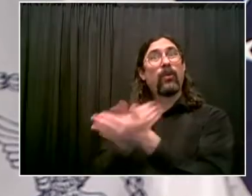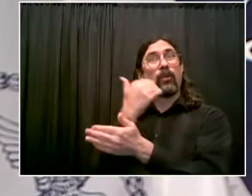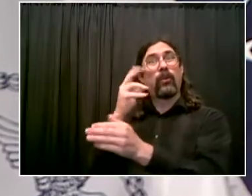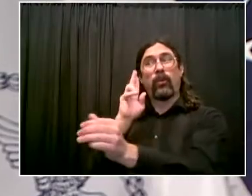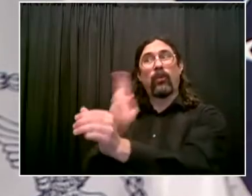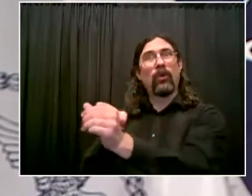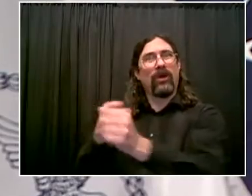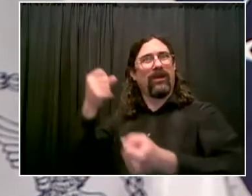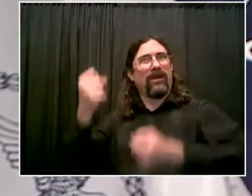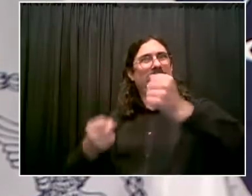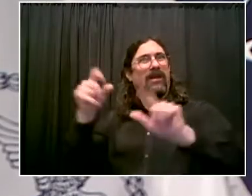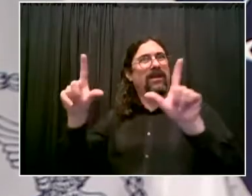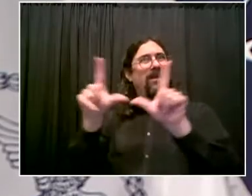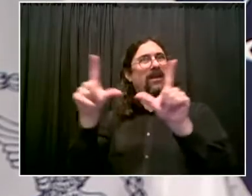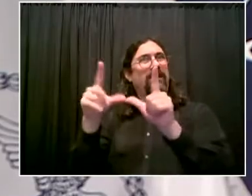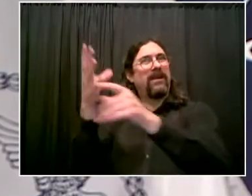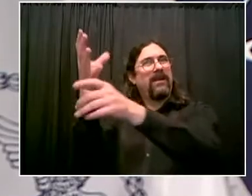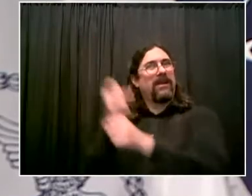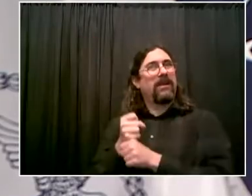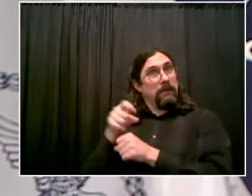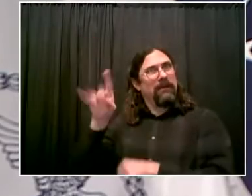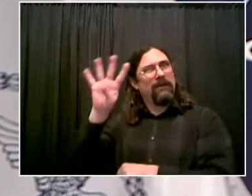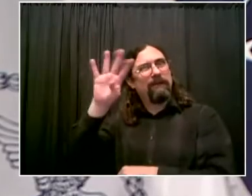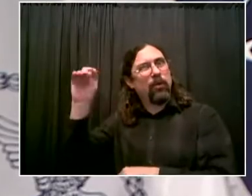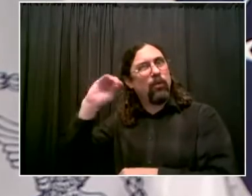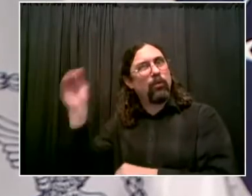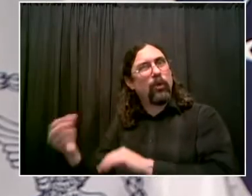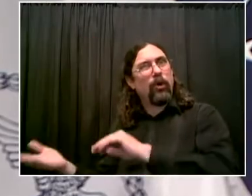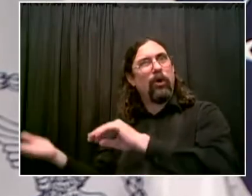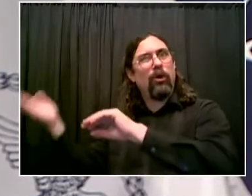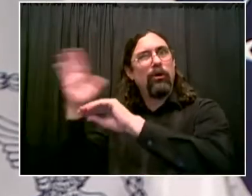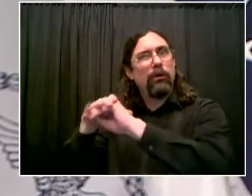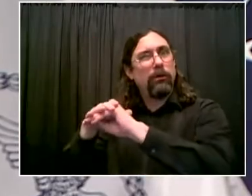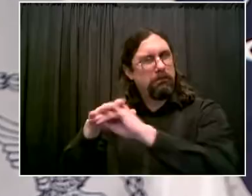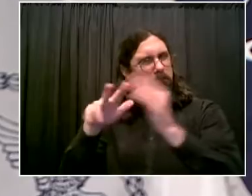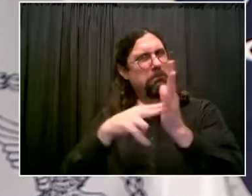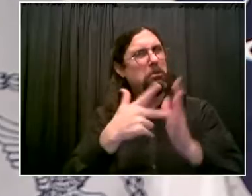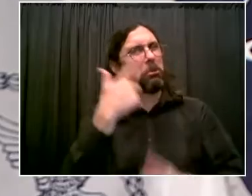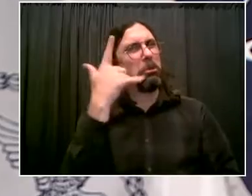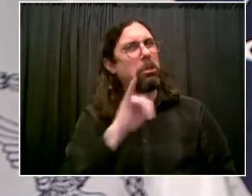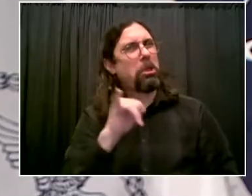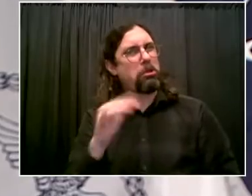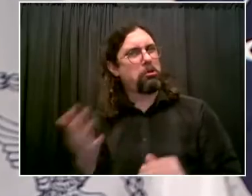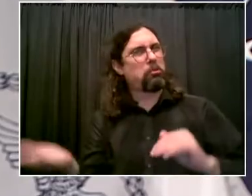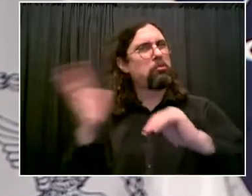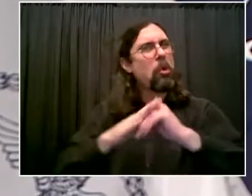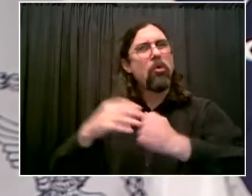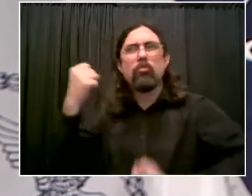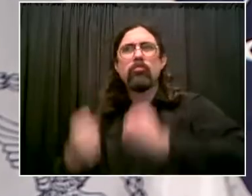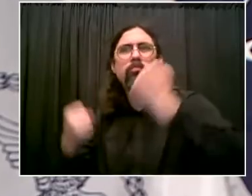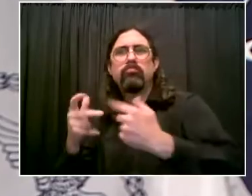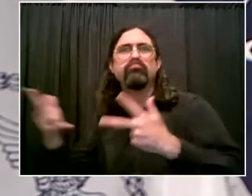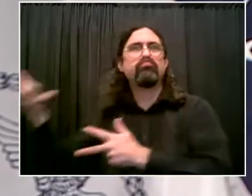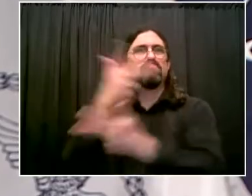LIKE THOUSANDS OF NEW CARS ON THE ROAD AT A TIME EWHN YOU'VE BEEN SAYING HOW IMPORTANT IT IS THAT WE GET NEW YORKERS OUT OF